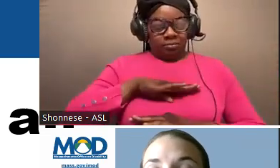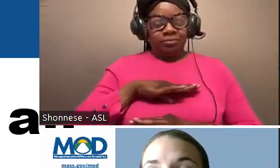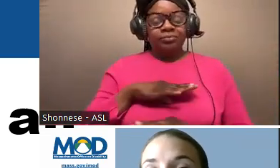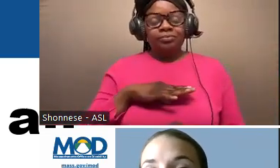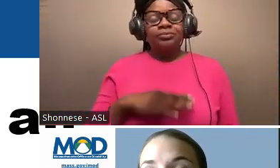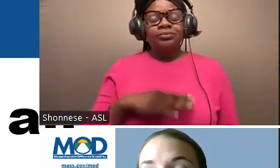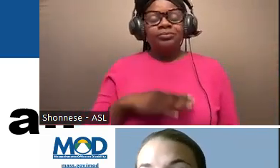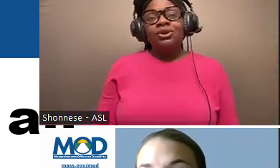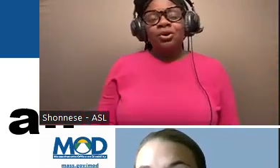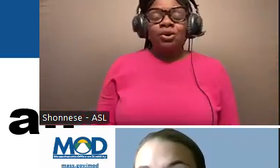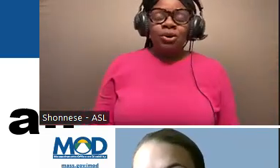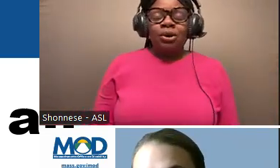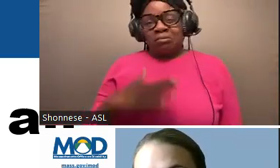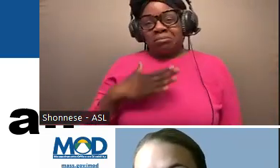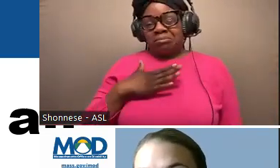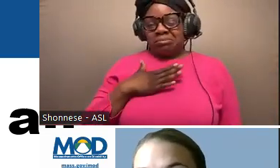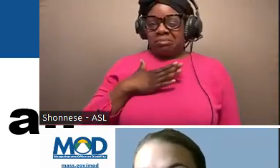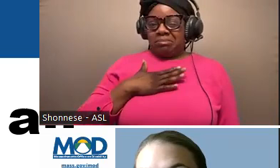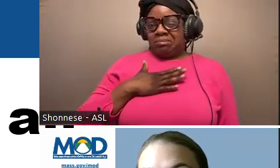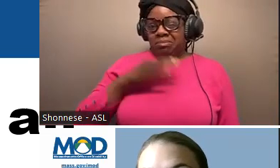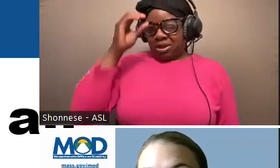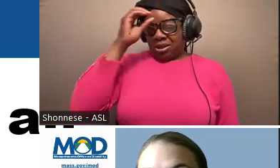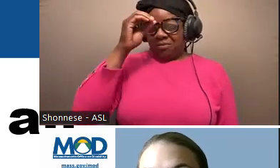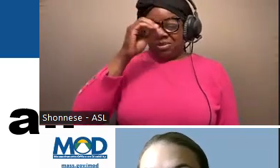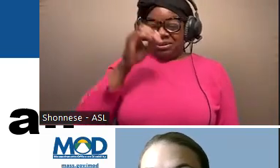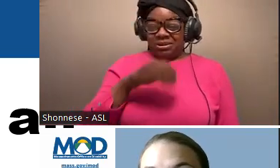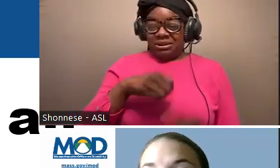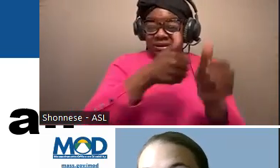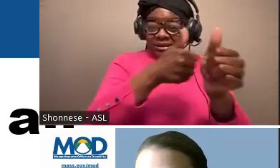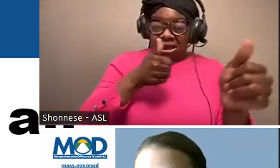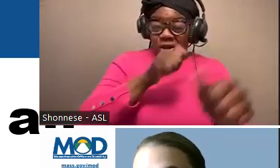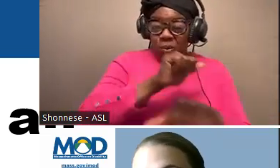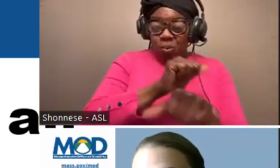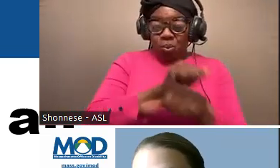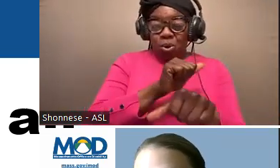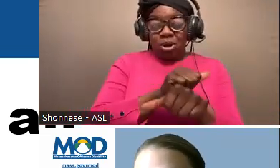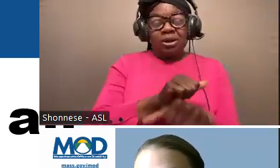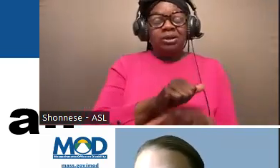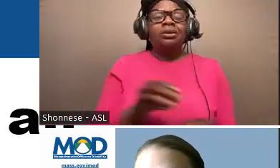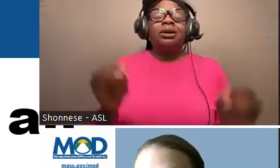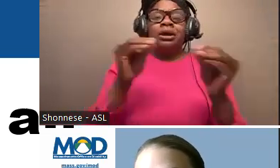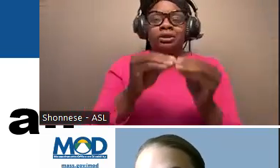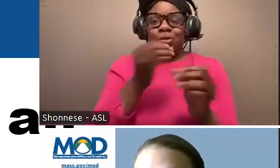it's something kind of fuzzy like telework, it's going to be safer for everybody involved if you